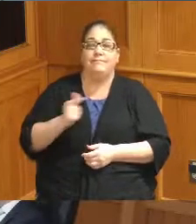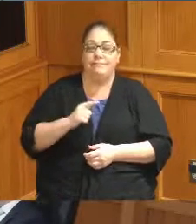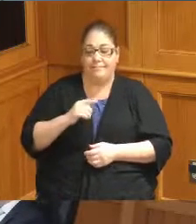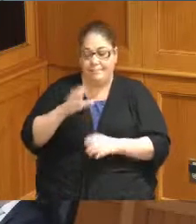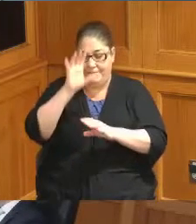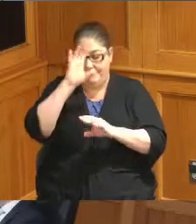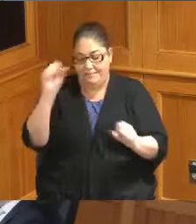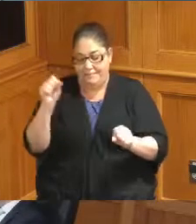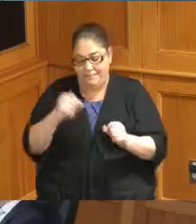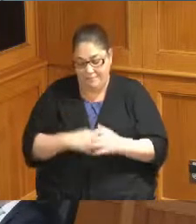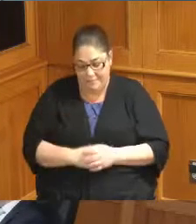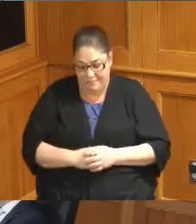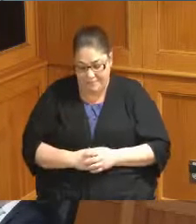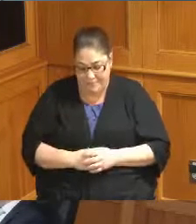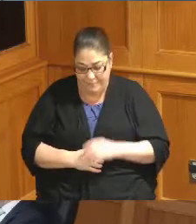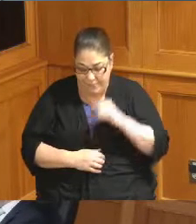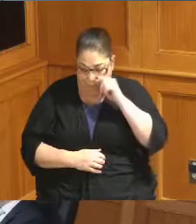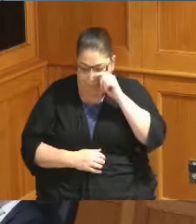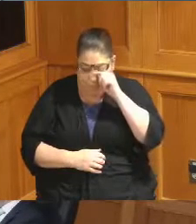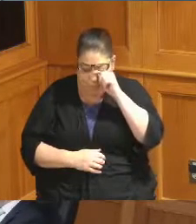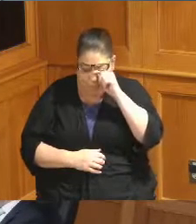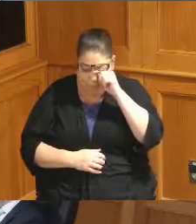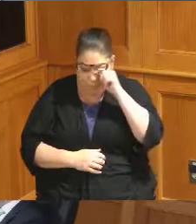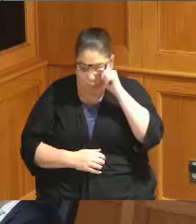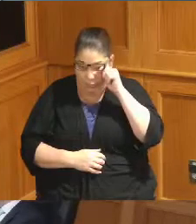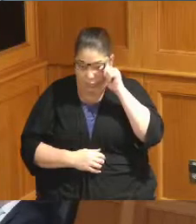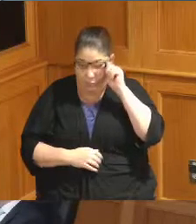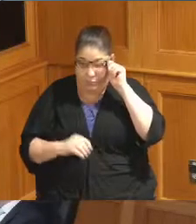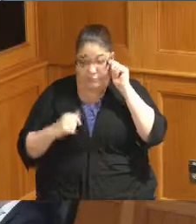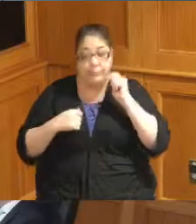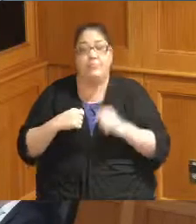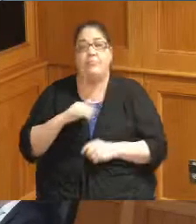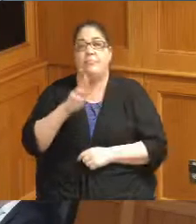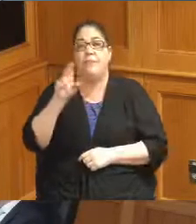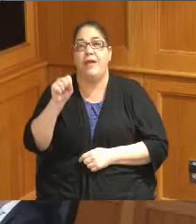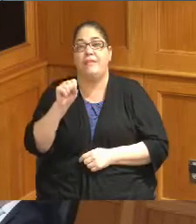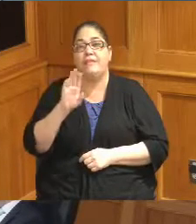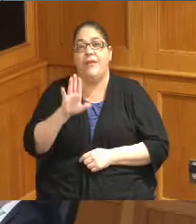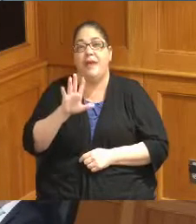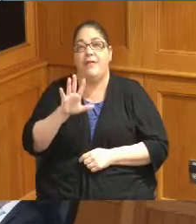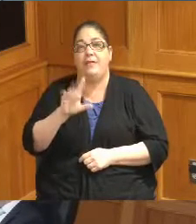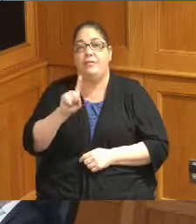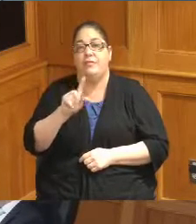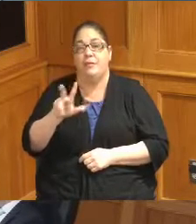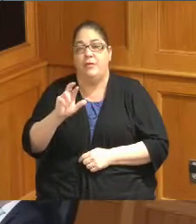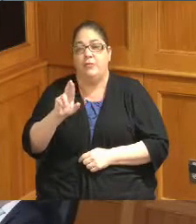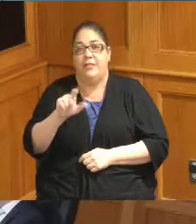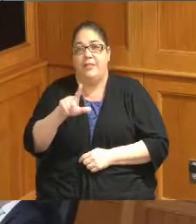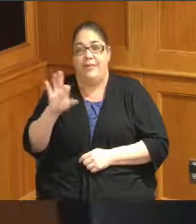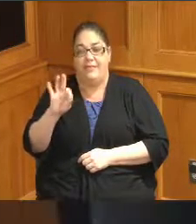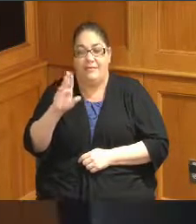in terms of I want to let people know that the 513Relief bus is still out and they're